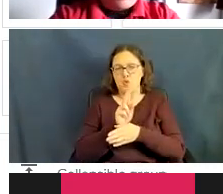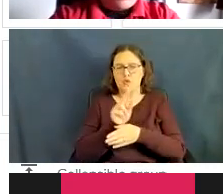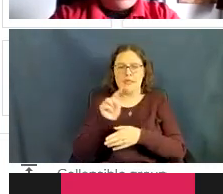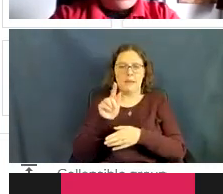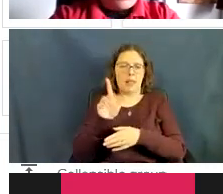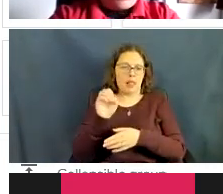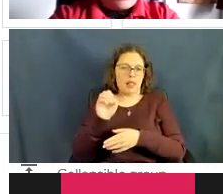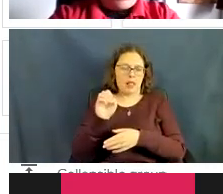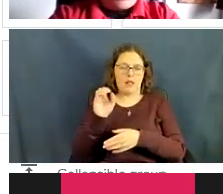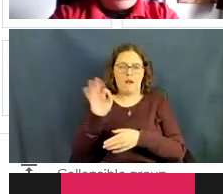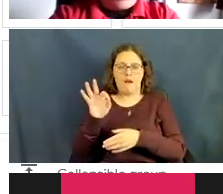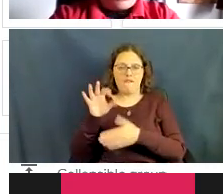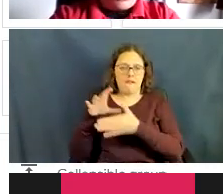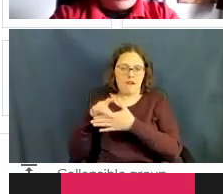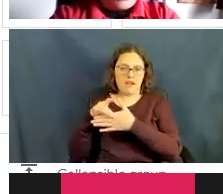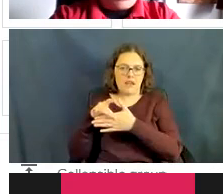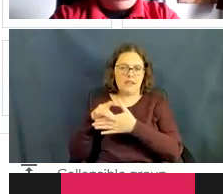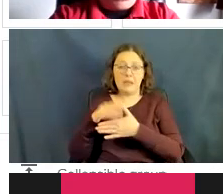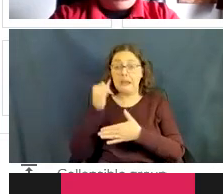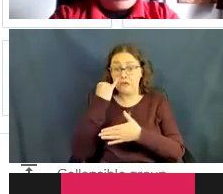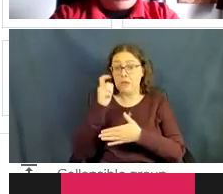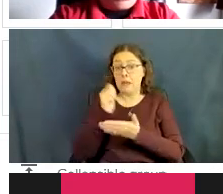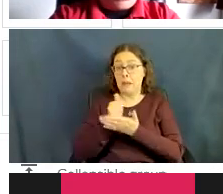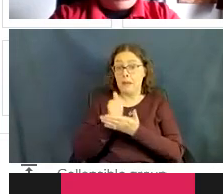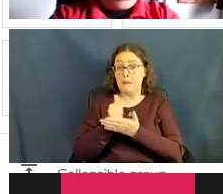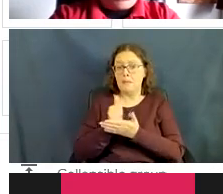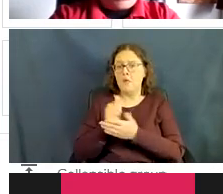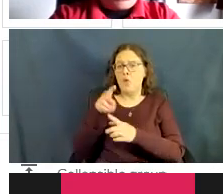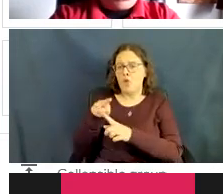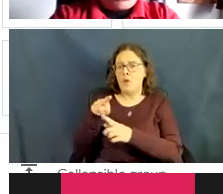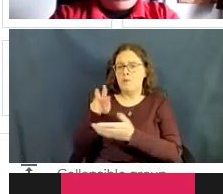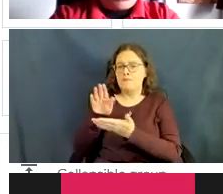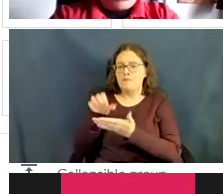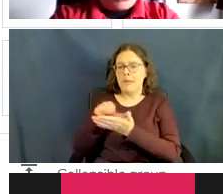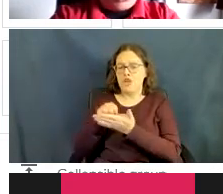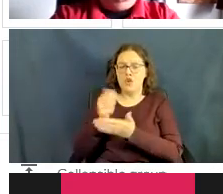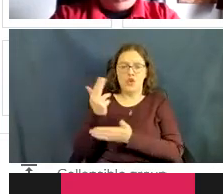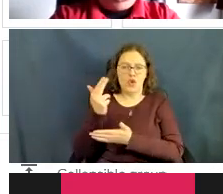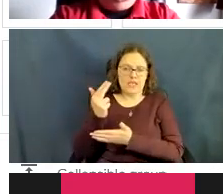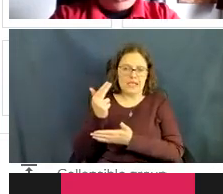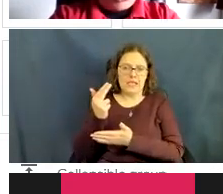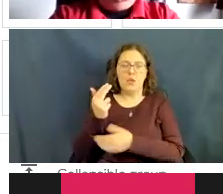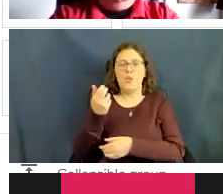the template and all you will need to do is click on that link and it will allow you to